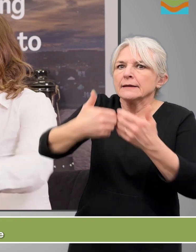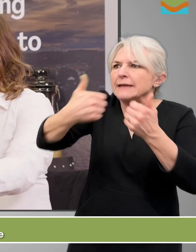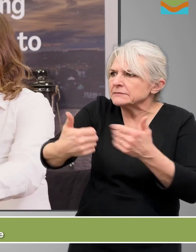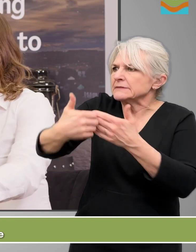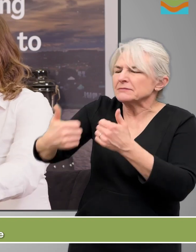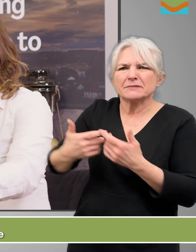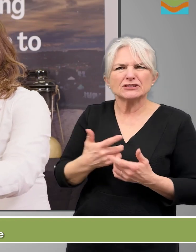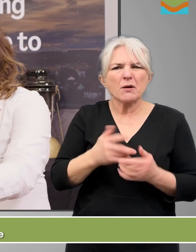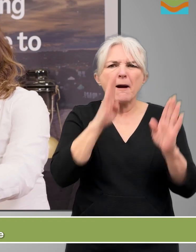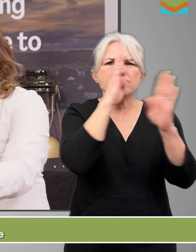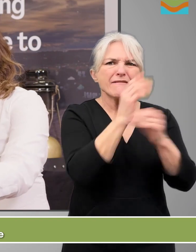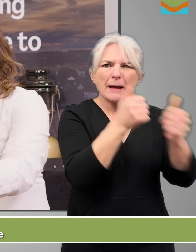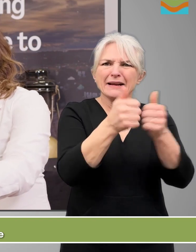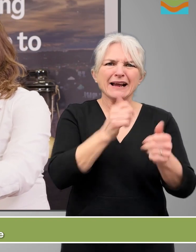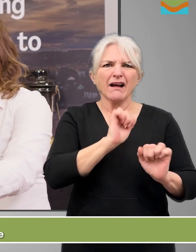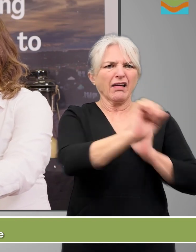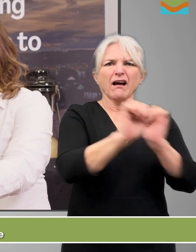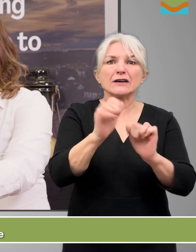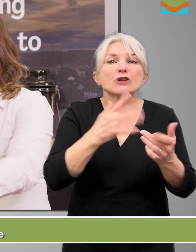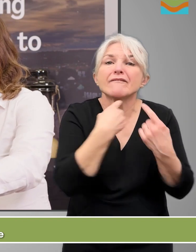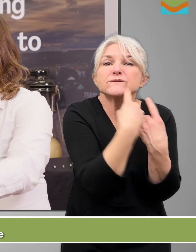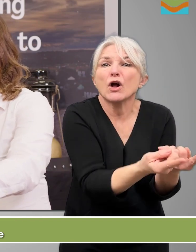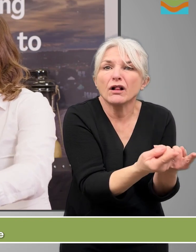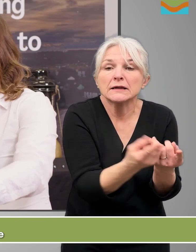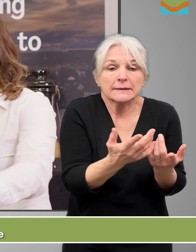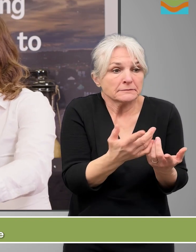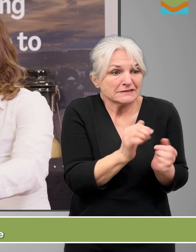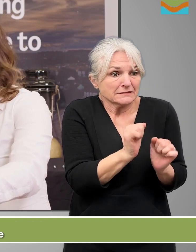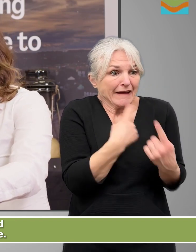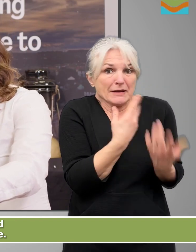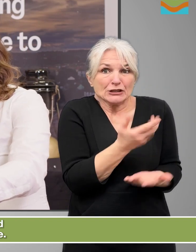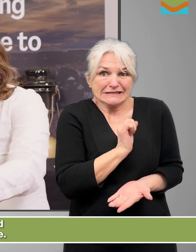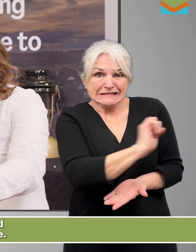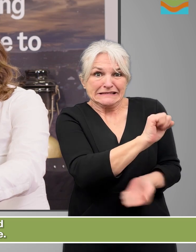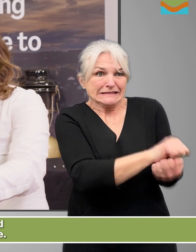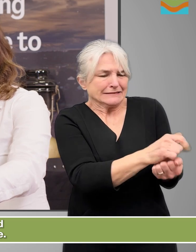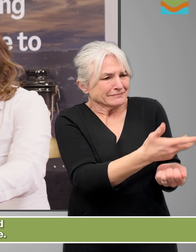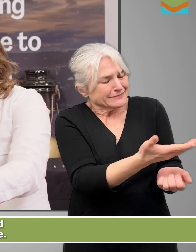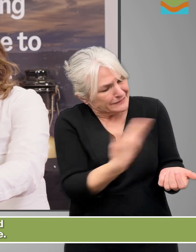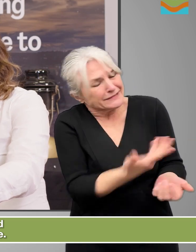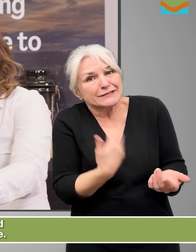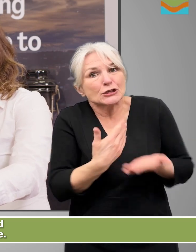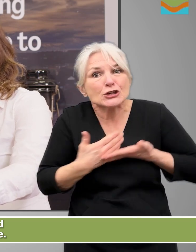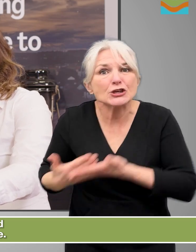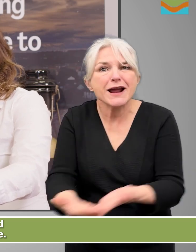you're relying on an individual to know where all the information is and that isn't always the case.